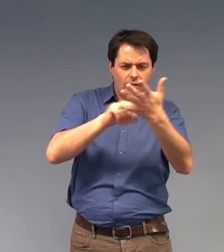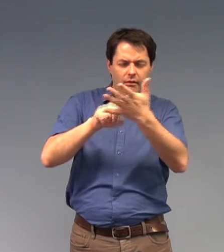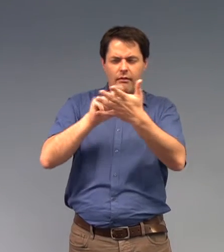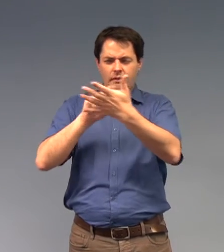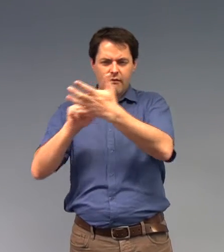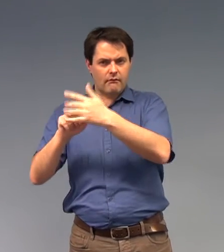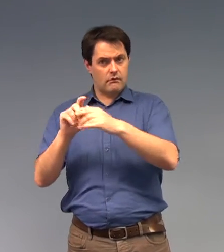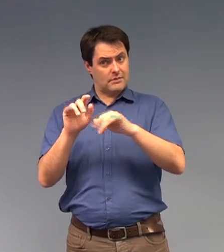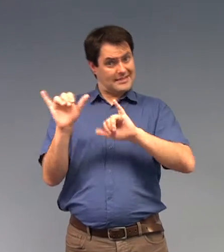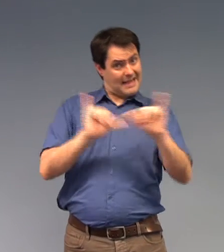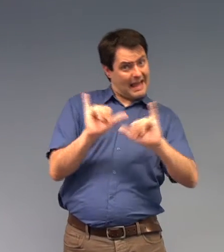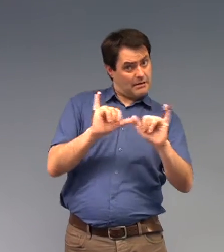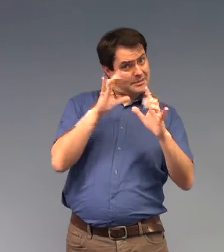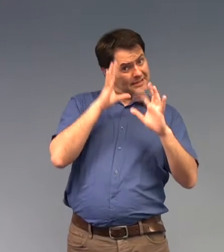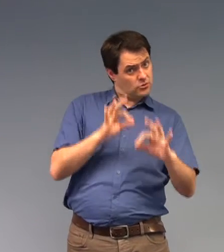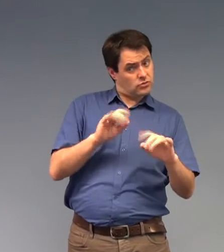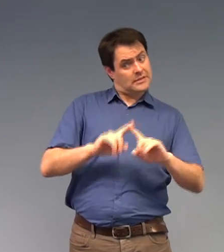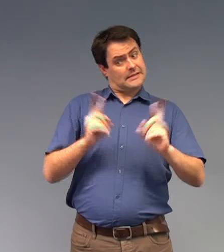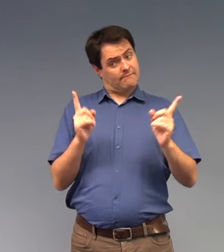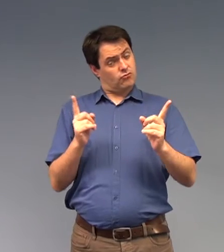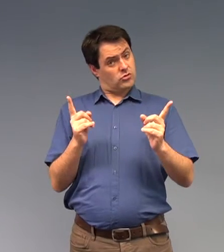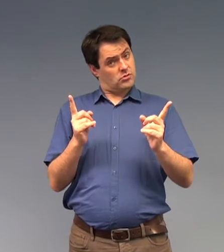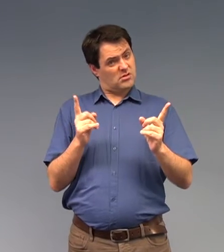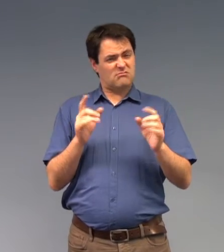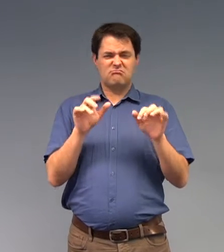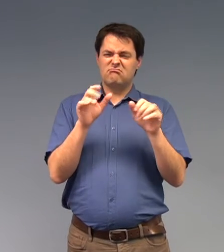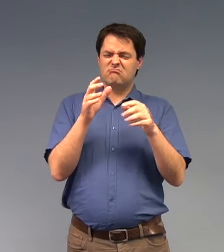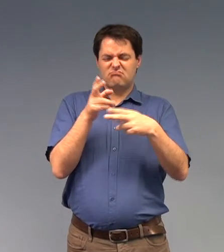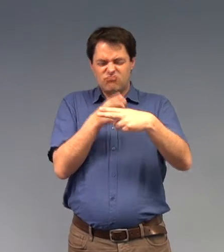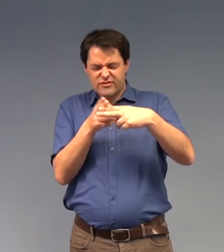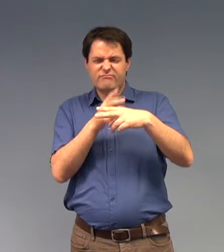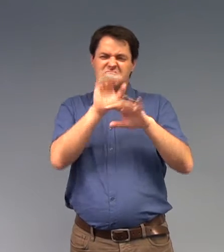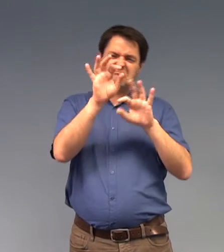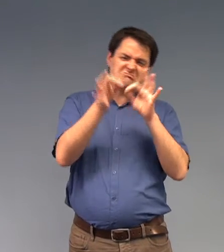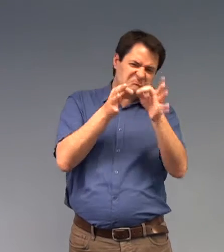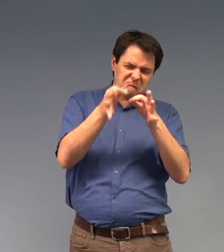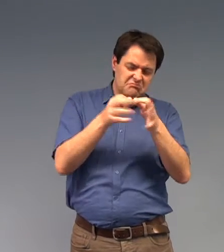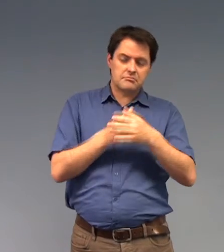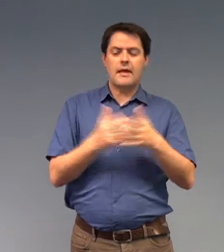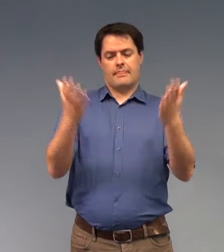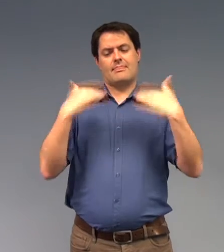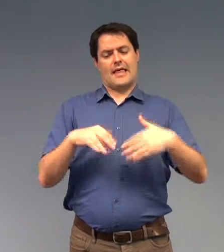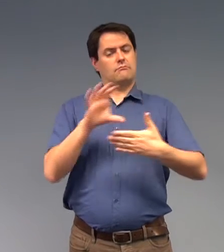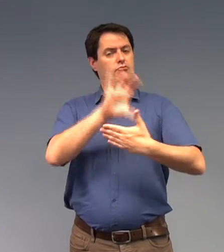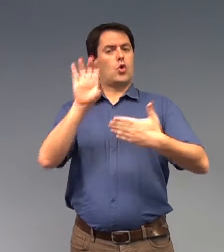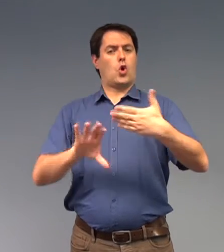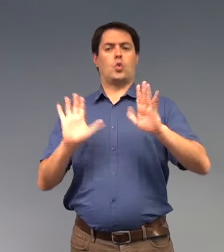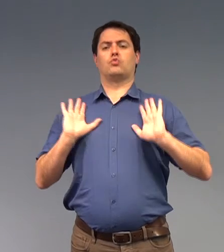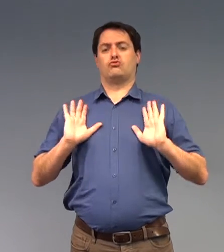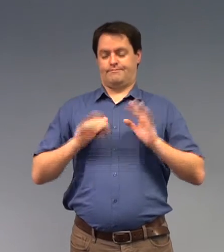So, after I've explained some of the analyses, I want to look at how the decisions are similar or different.